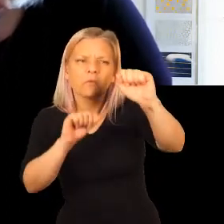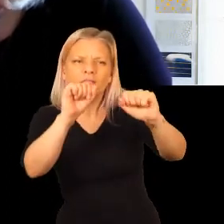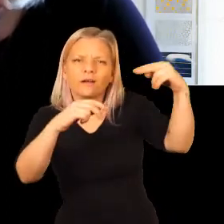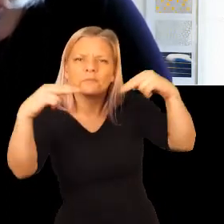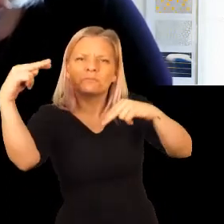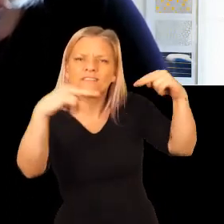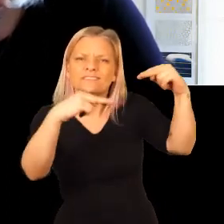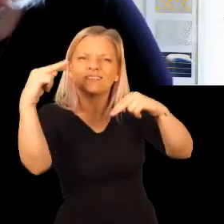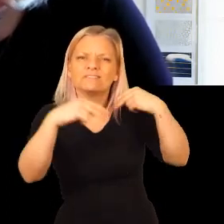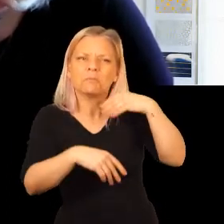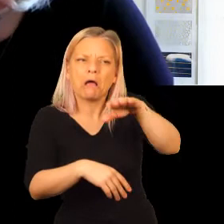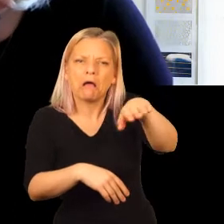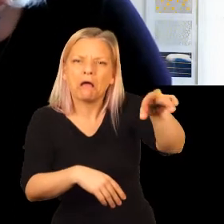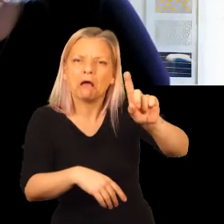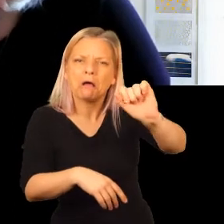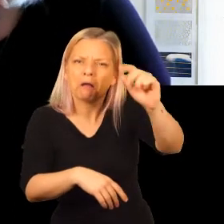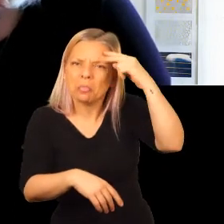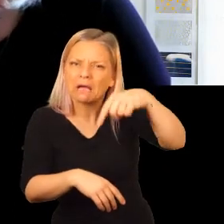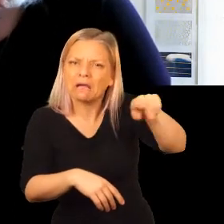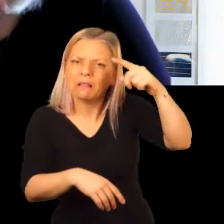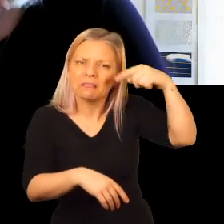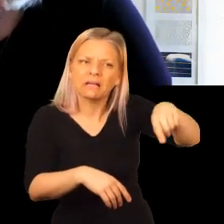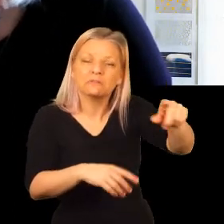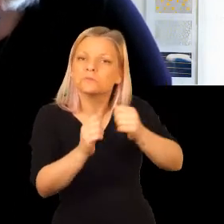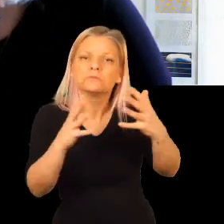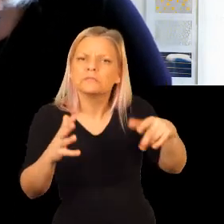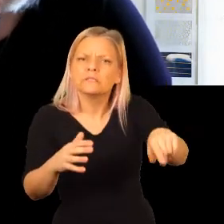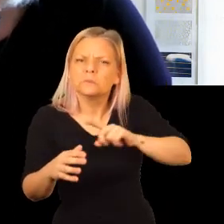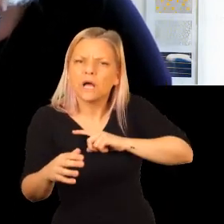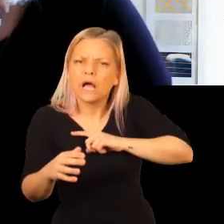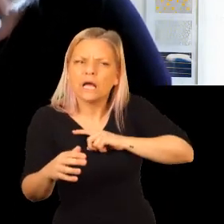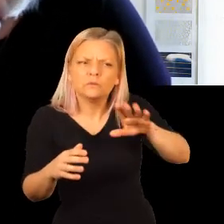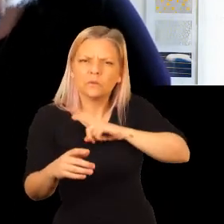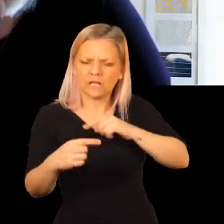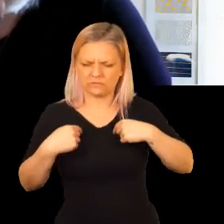know like actually trying to be curious about the other person's perspective if we don't agree on